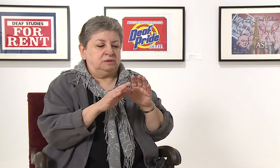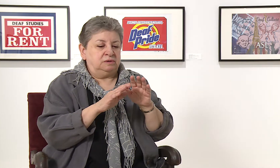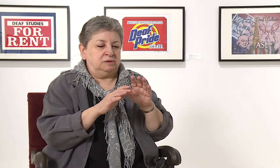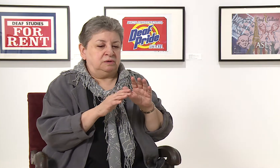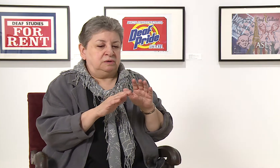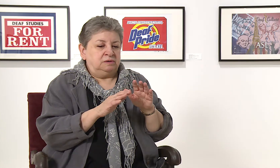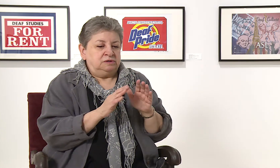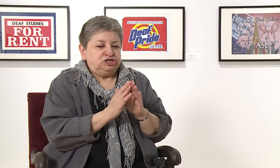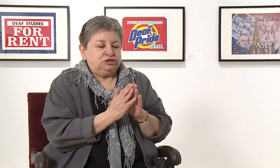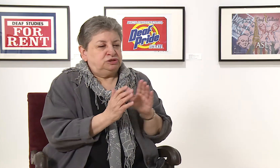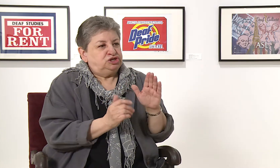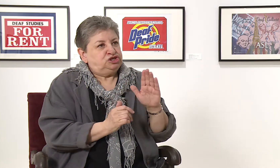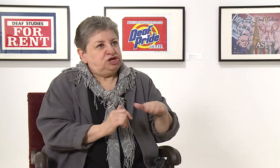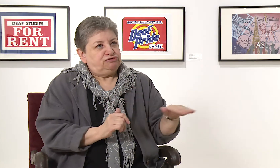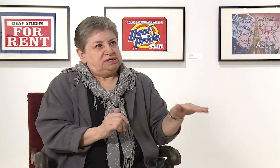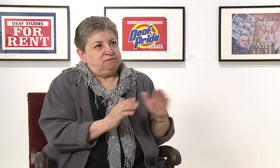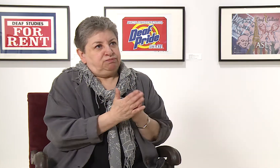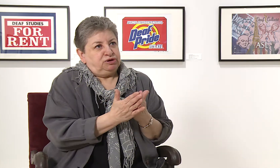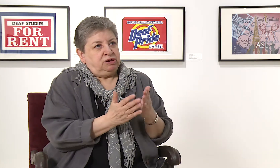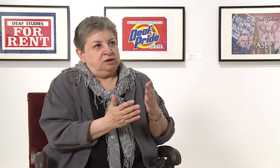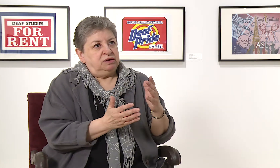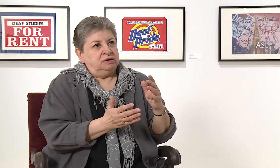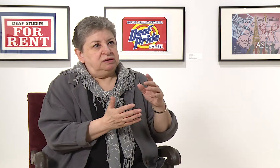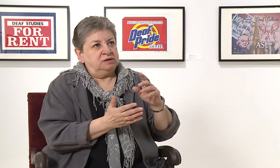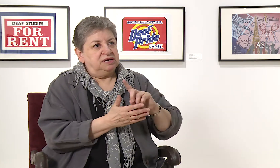and it was to design a children's book